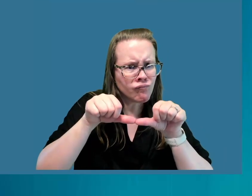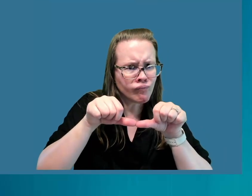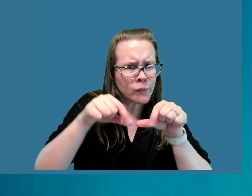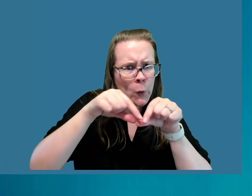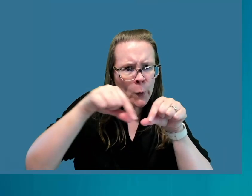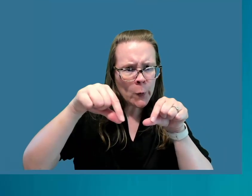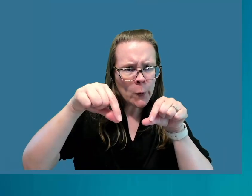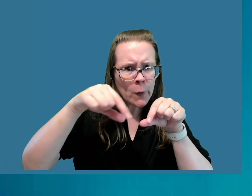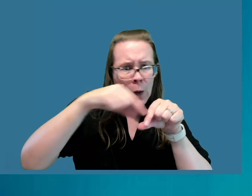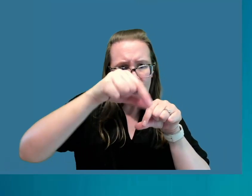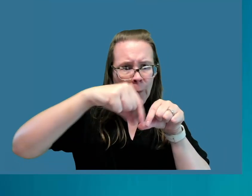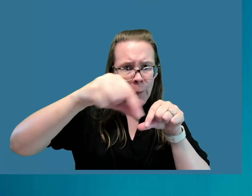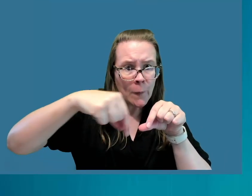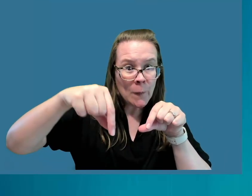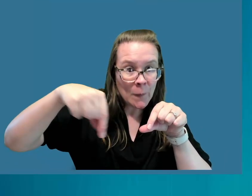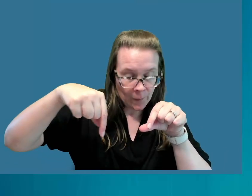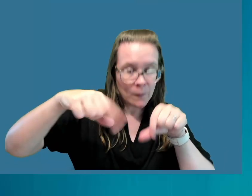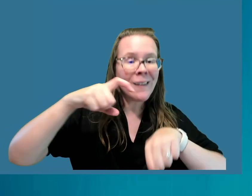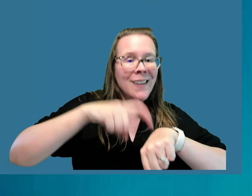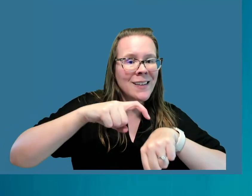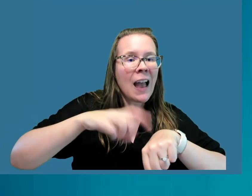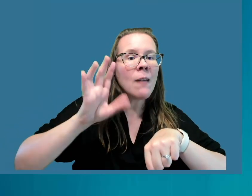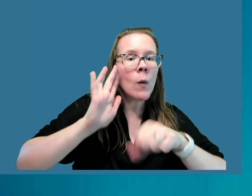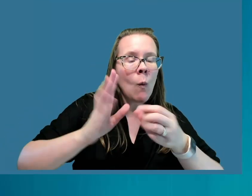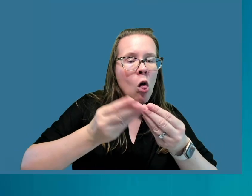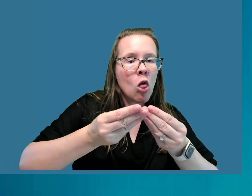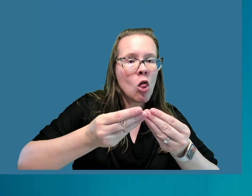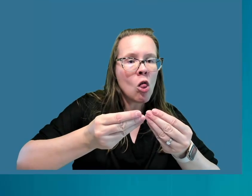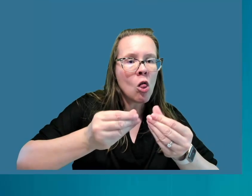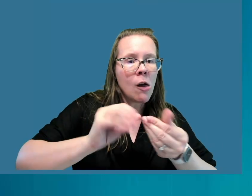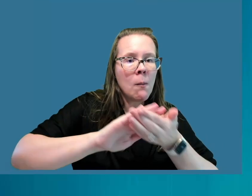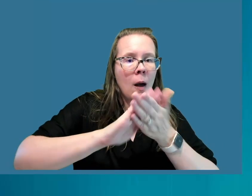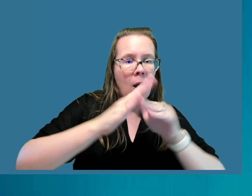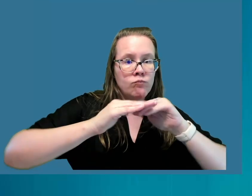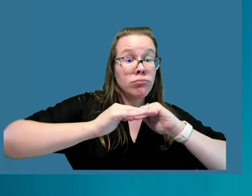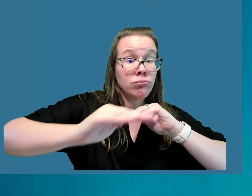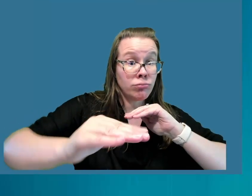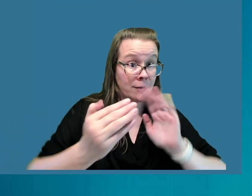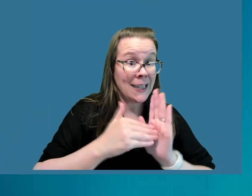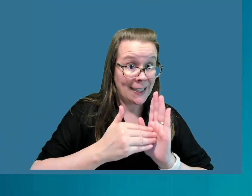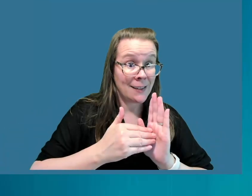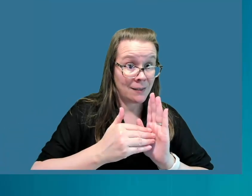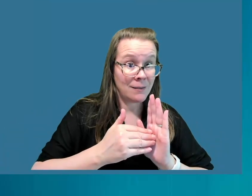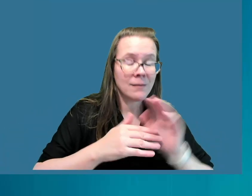the dribble into a flat surface. So the amount of seconds that it takes for the icing to become flat